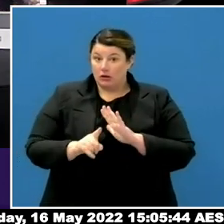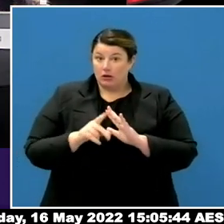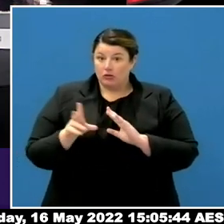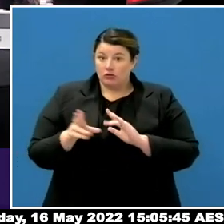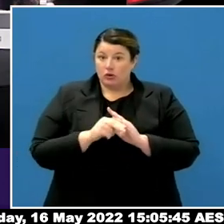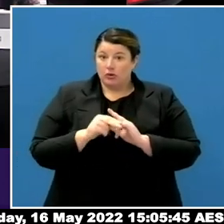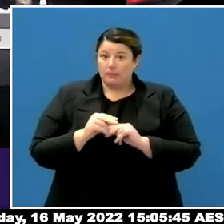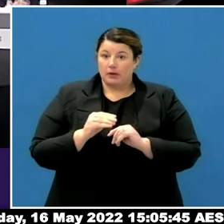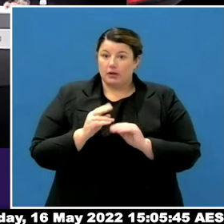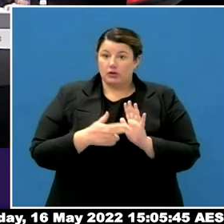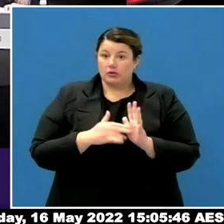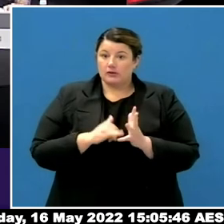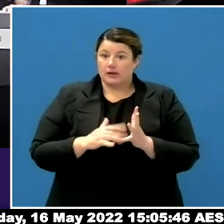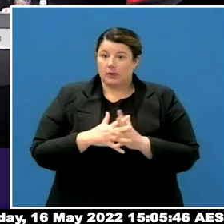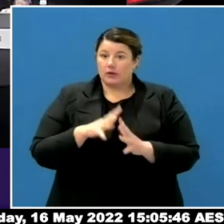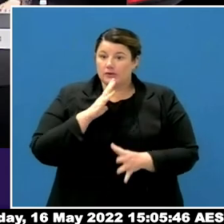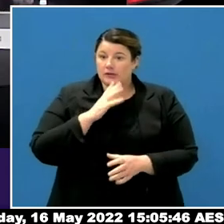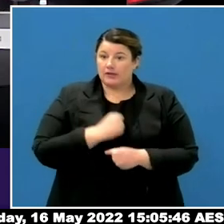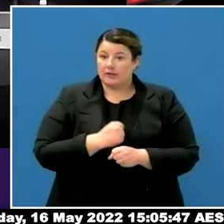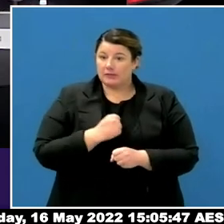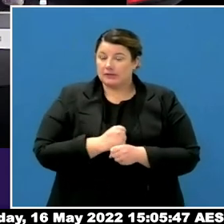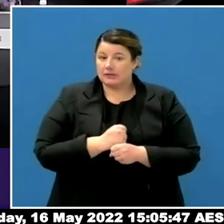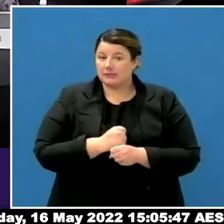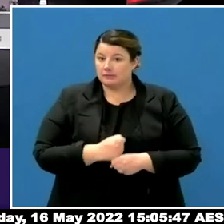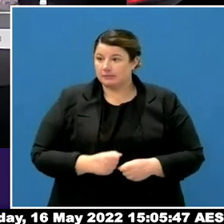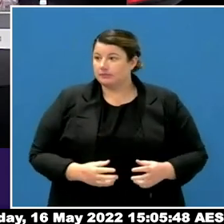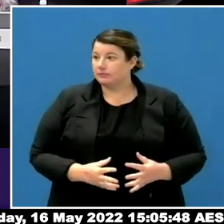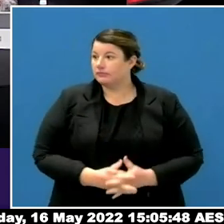Is that right?